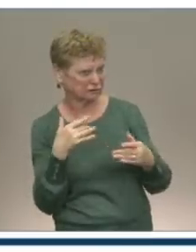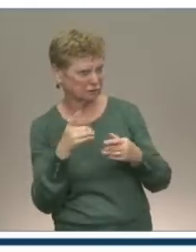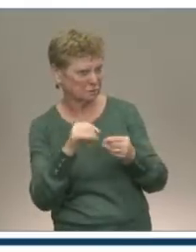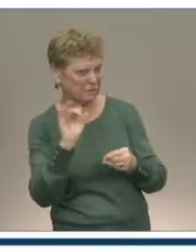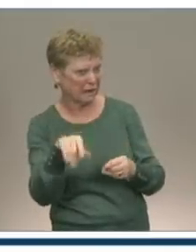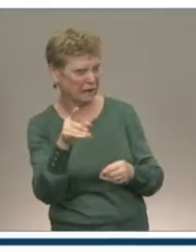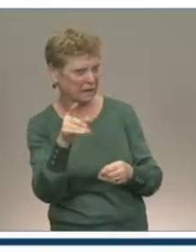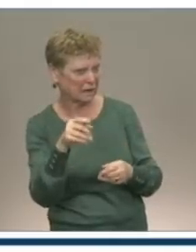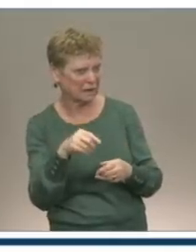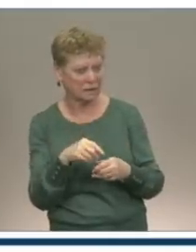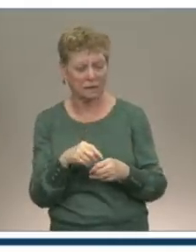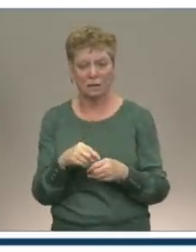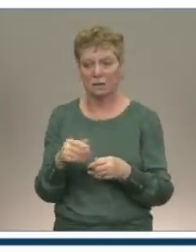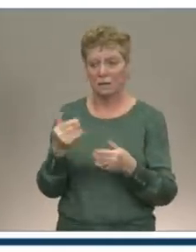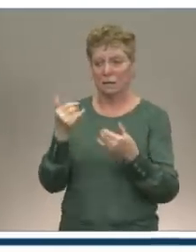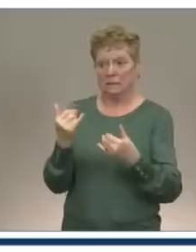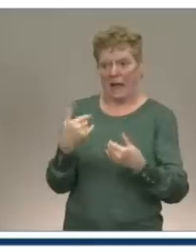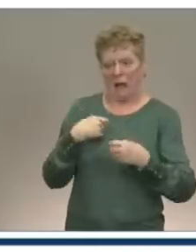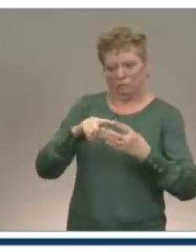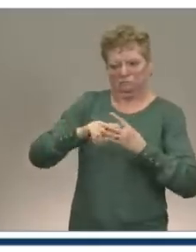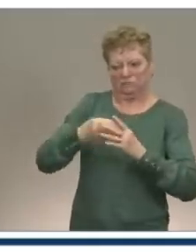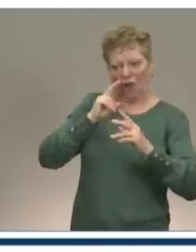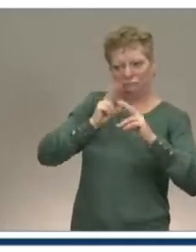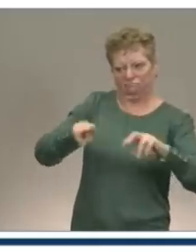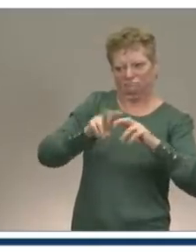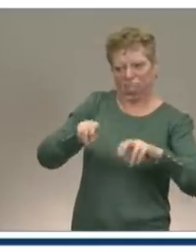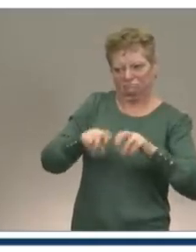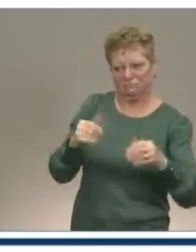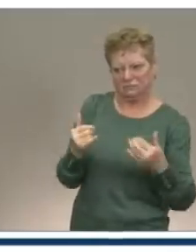today's the first day of the investigation so i know that the you know the public health